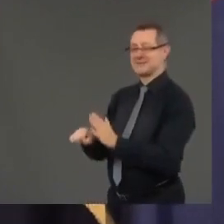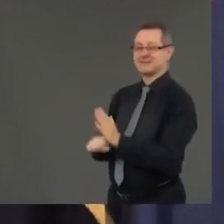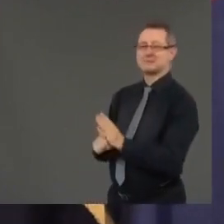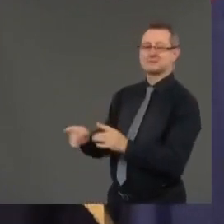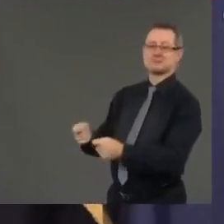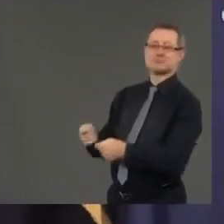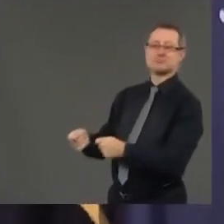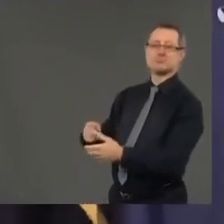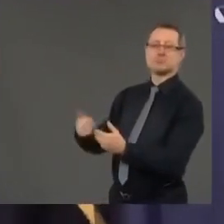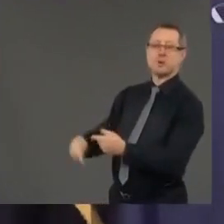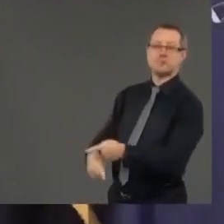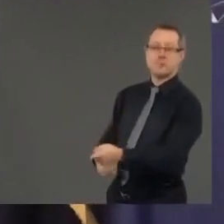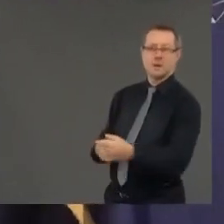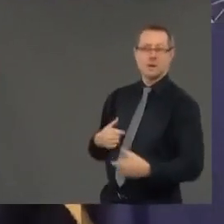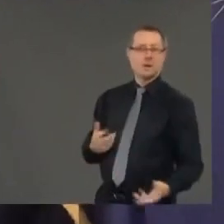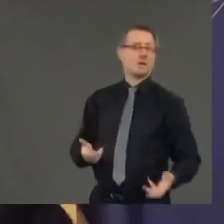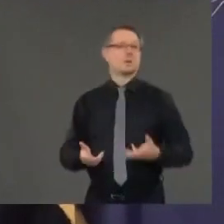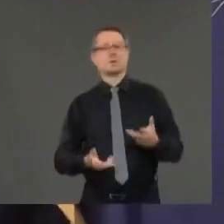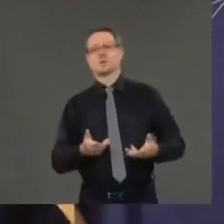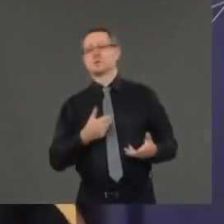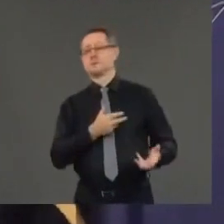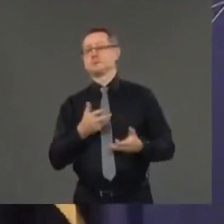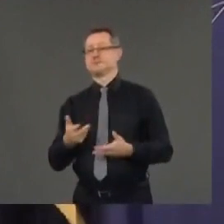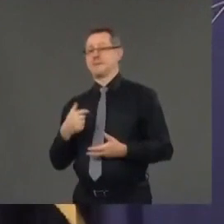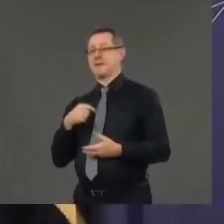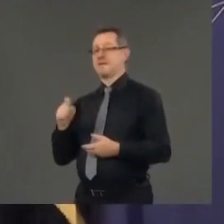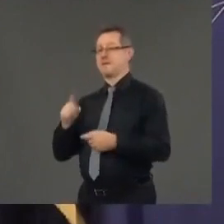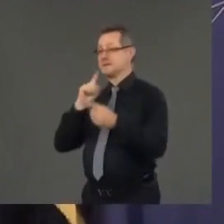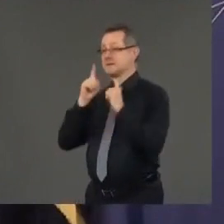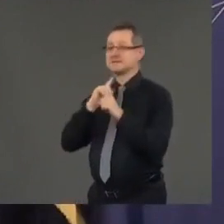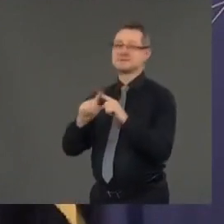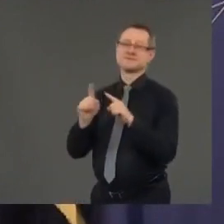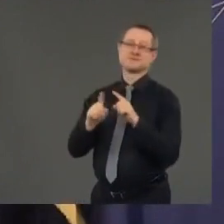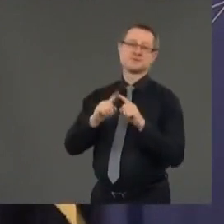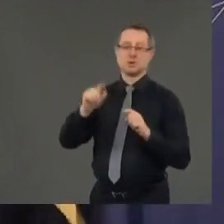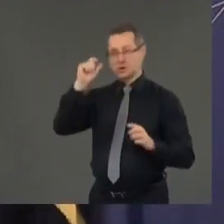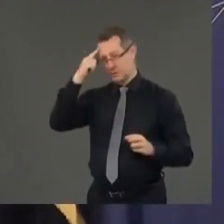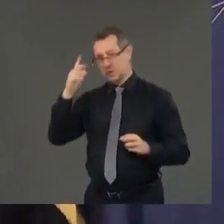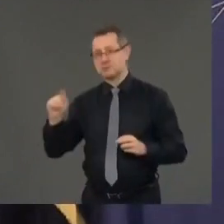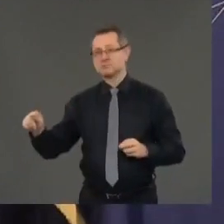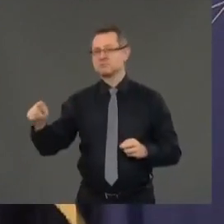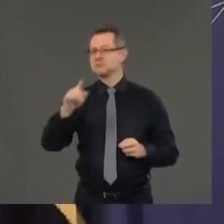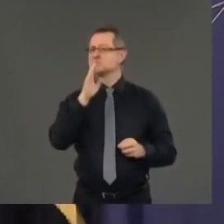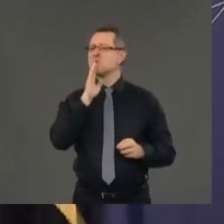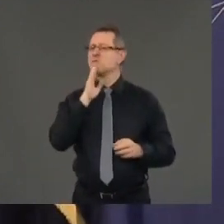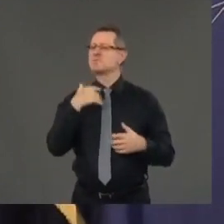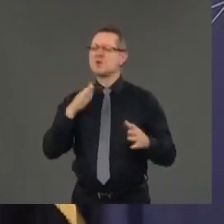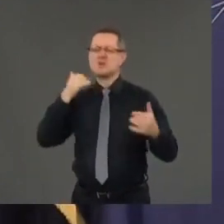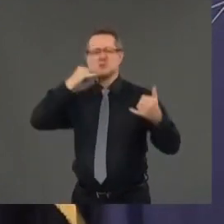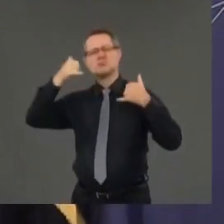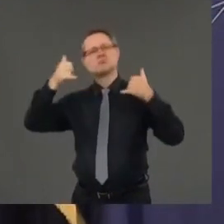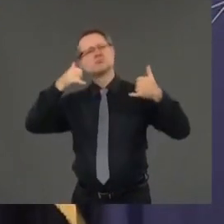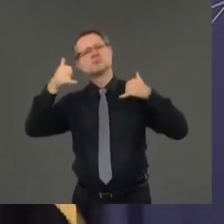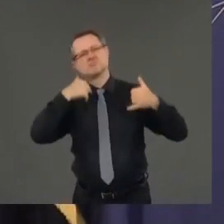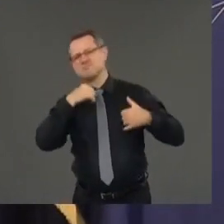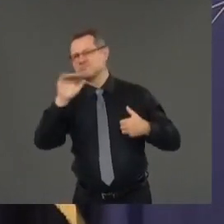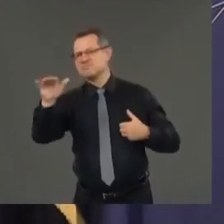REGULATIONS. THEY THEN GAVE IT TO THE STATES. AND SAID, ADMINISTER IT. I TALKED TO GOVERNORS ALL DAY